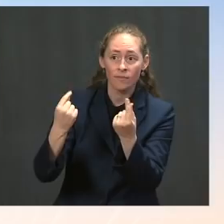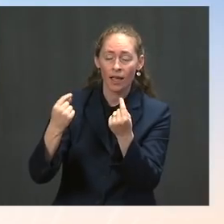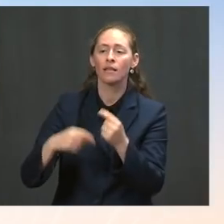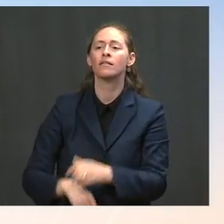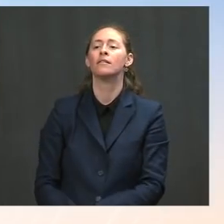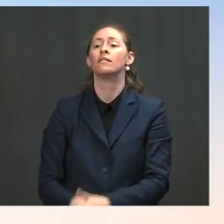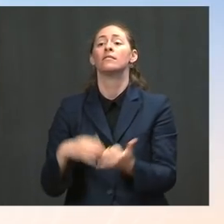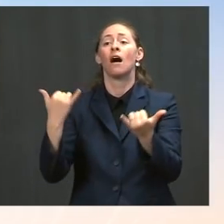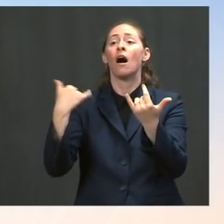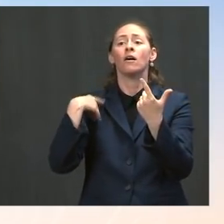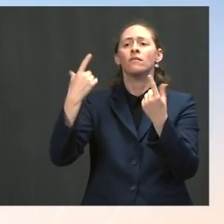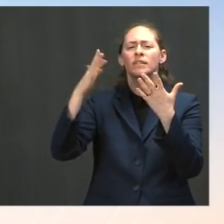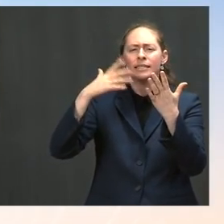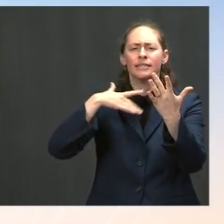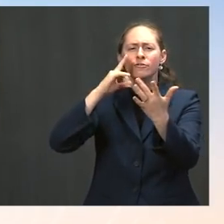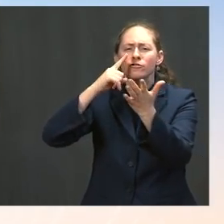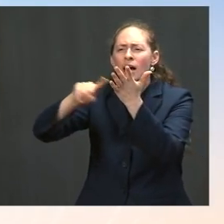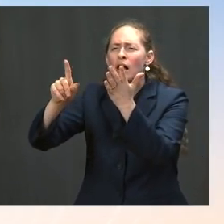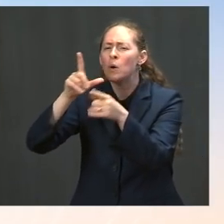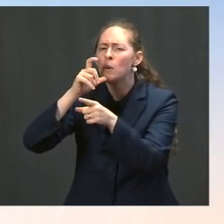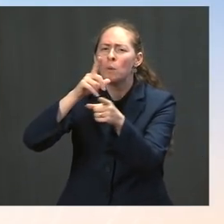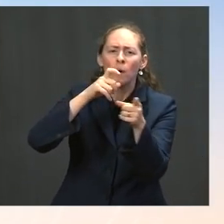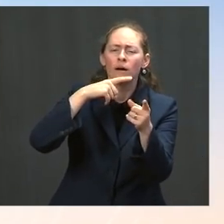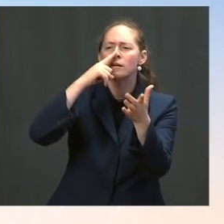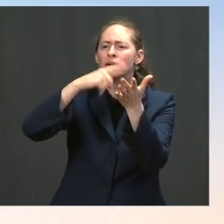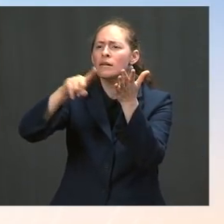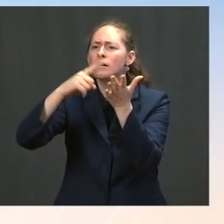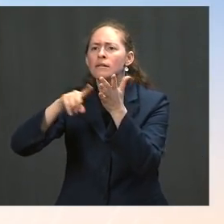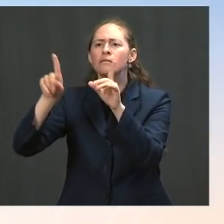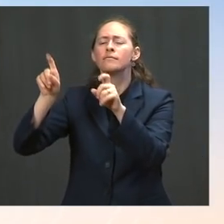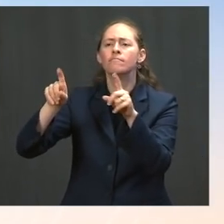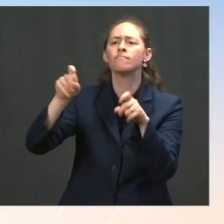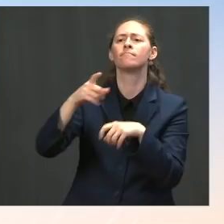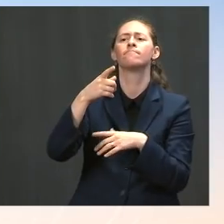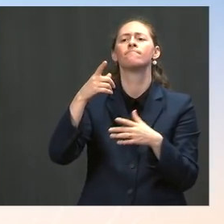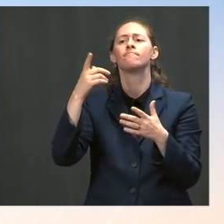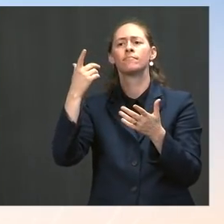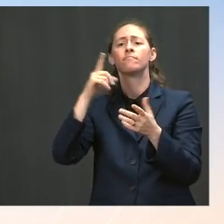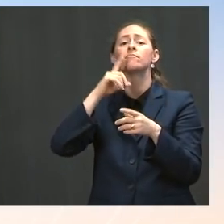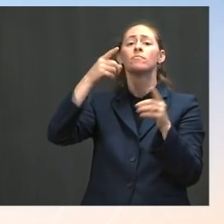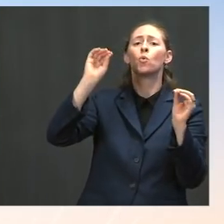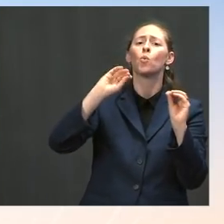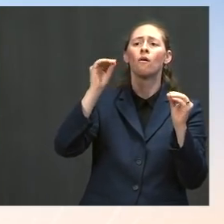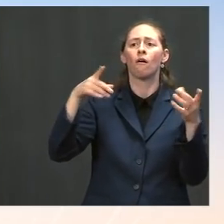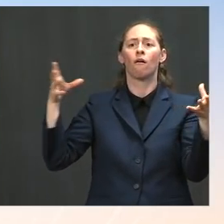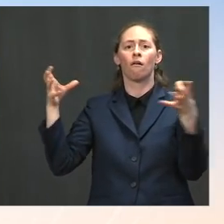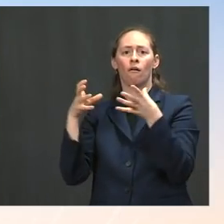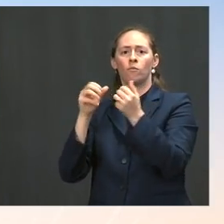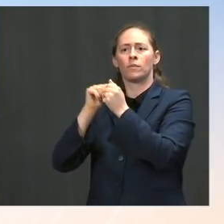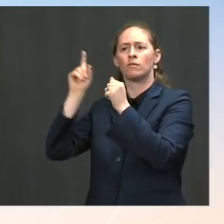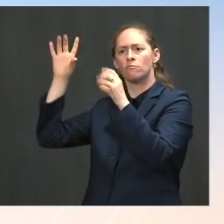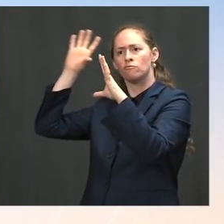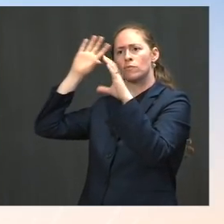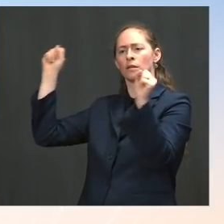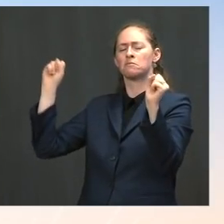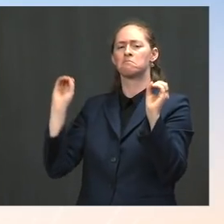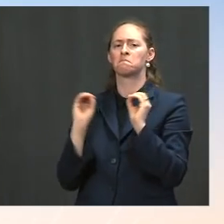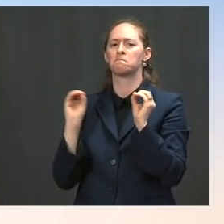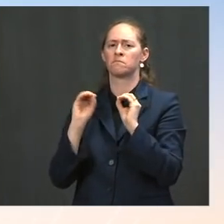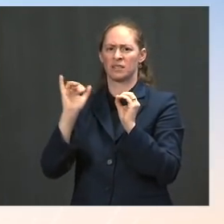among White House principals or staff or the President. The individual has mild symptoms. We know that there will be breakthrough cases.